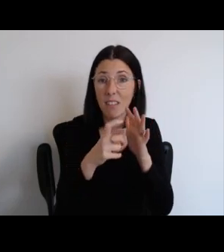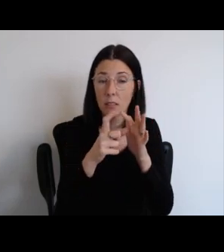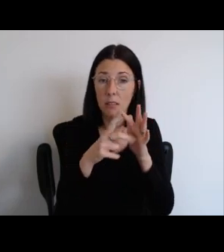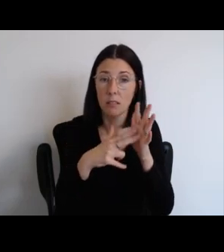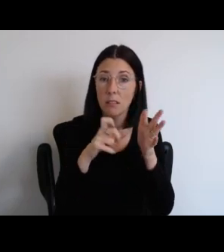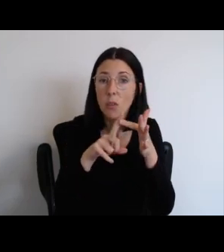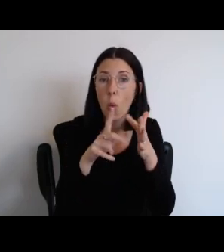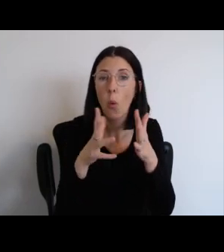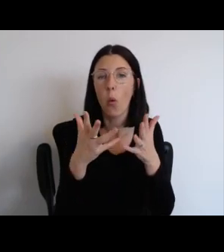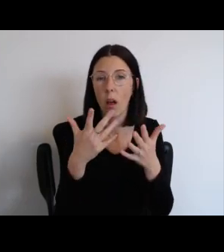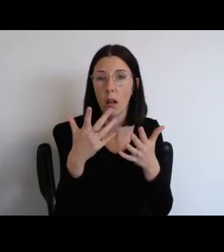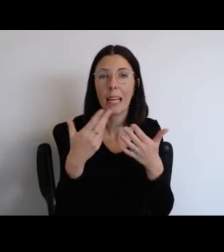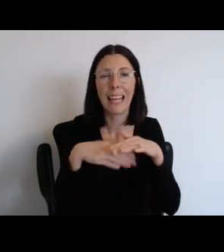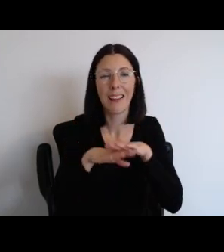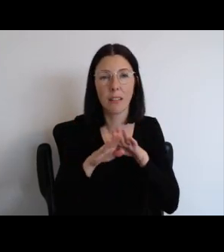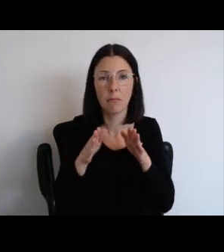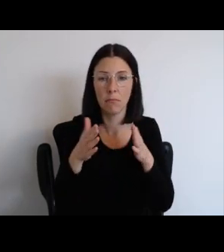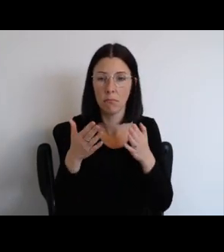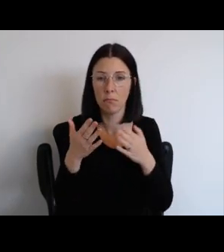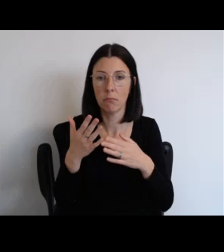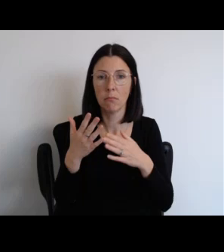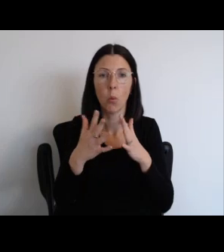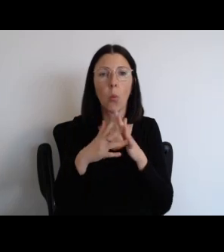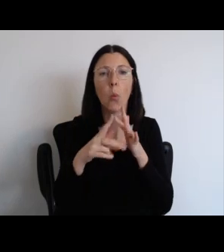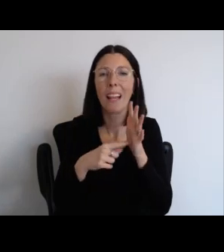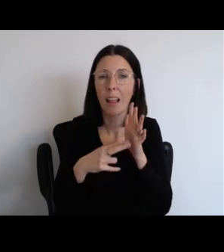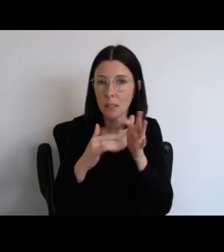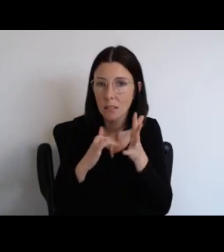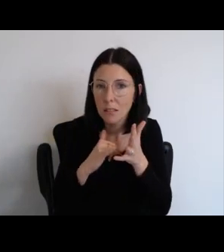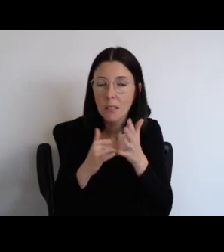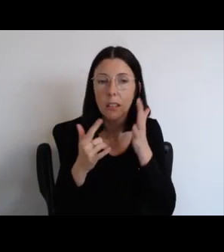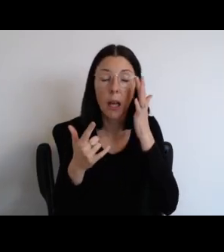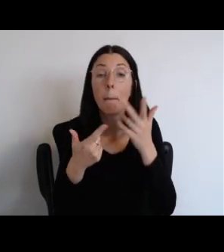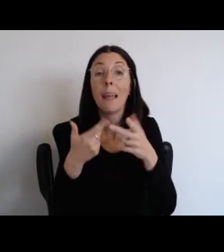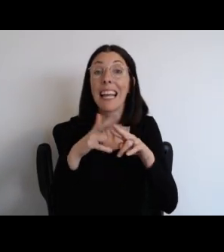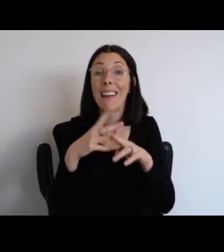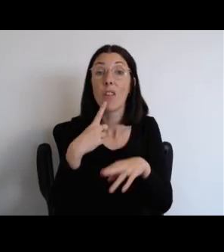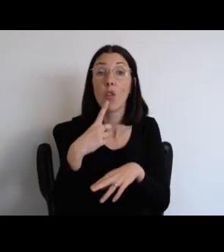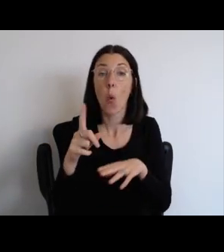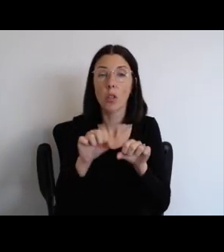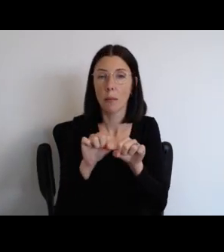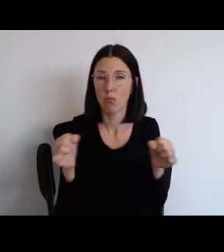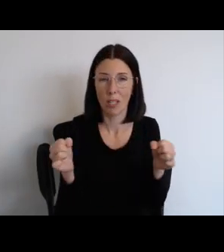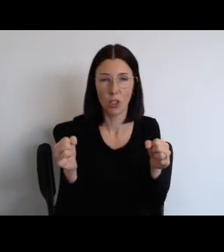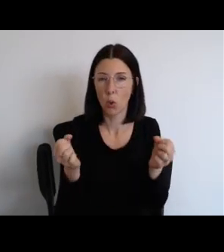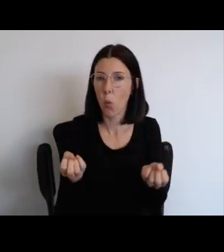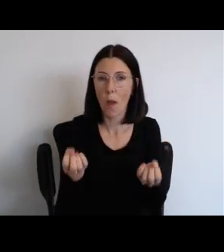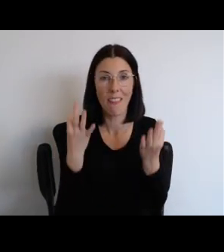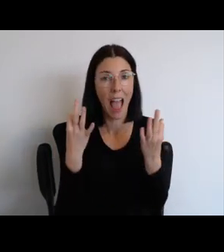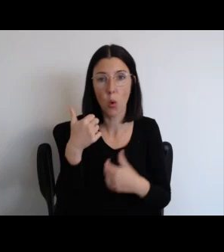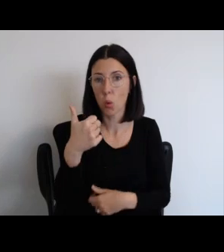in fact breached and there wasn't a good excuse or a reasonable excuse for that person to breach the